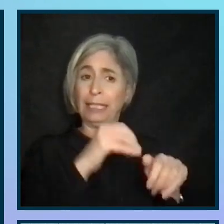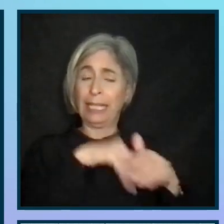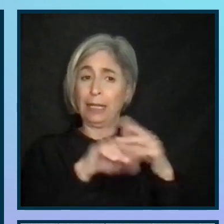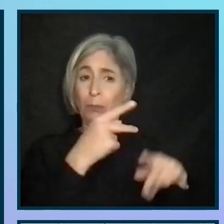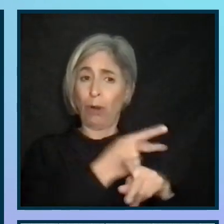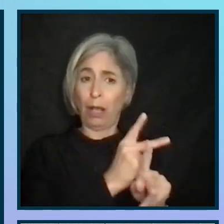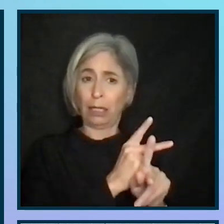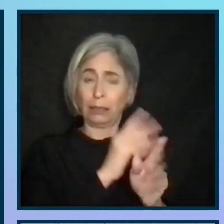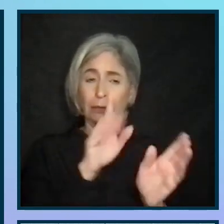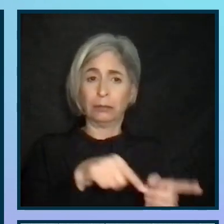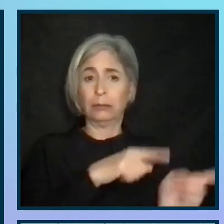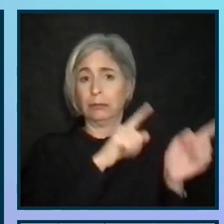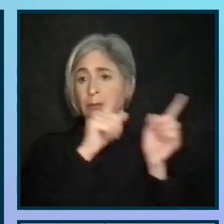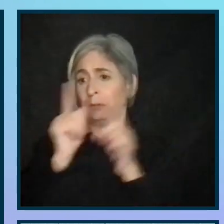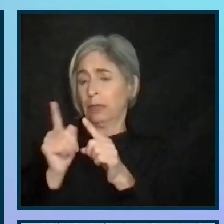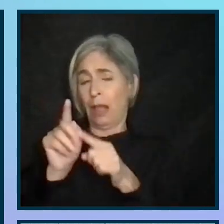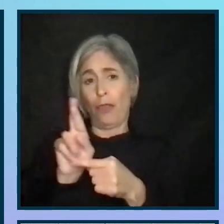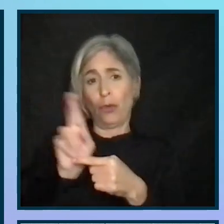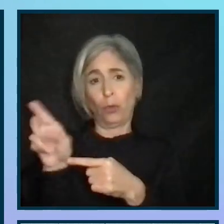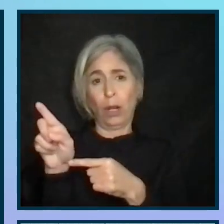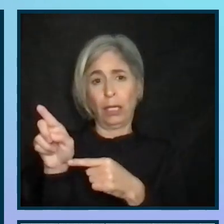The diagram on the right is the proactive cycle.